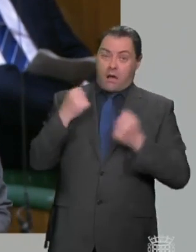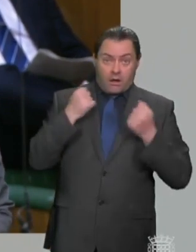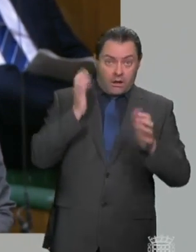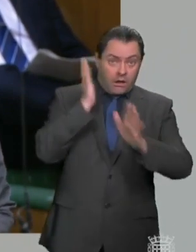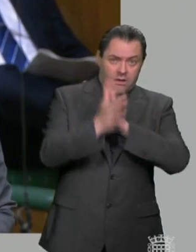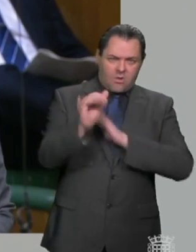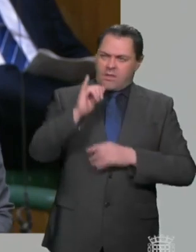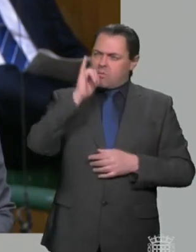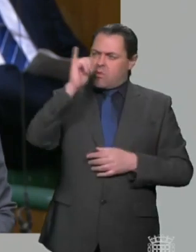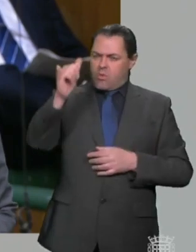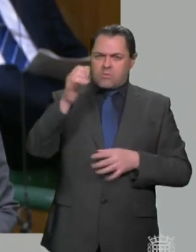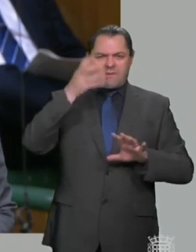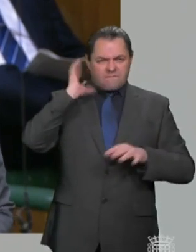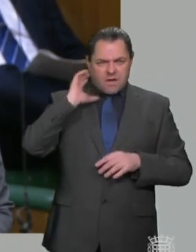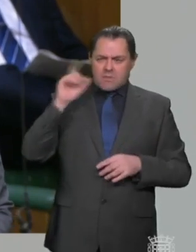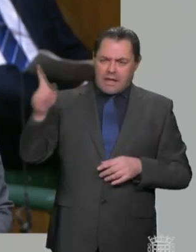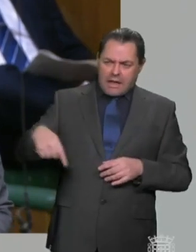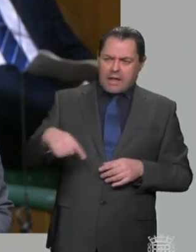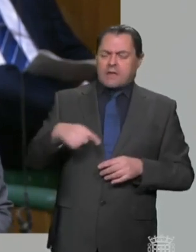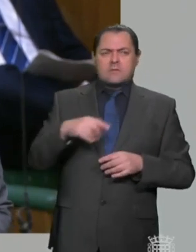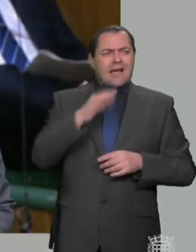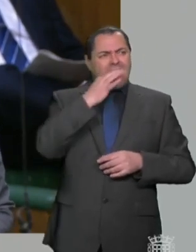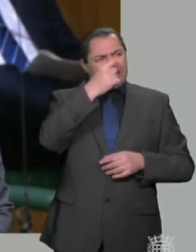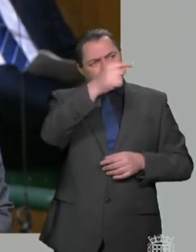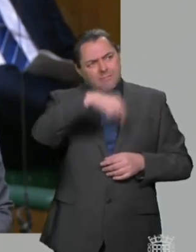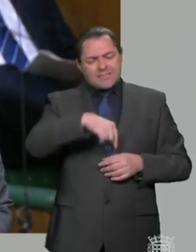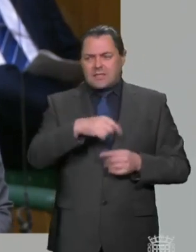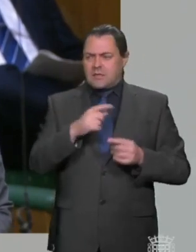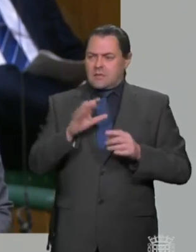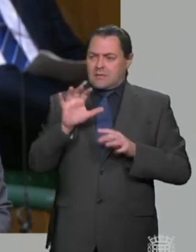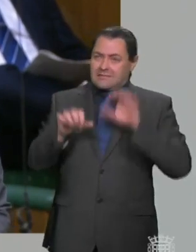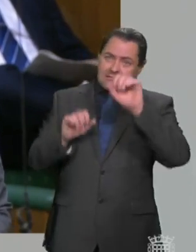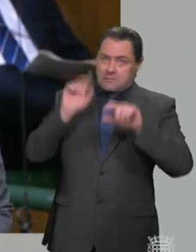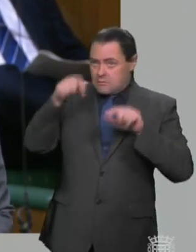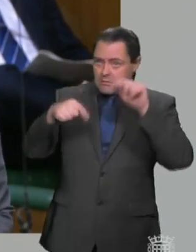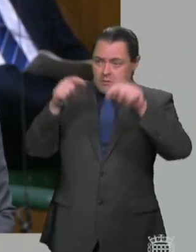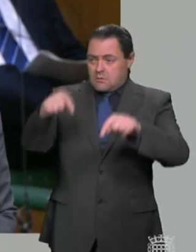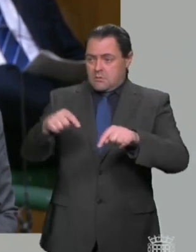brigade. They stopped. They recruited a passer-by. They climbed over fences and walls to raise the